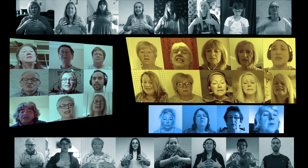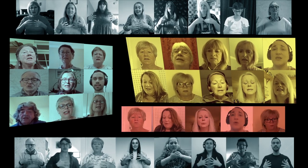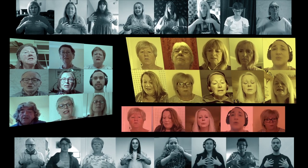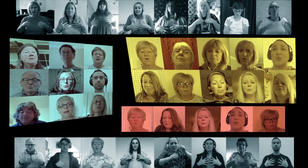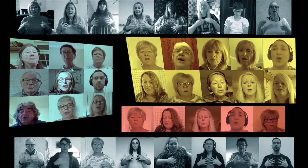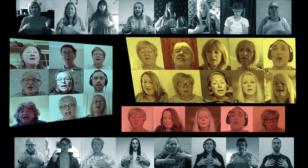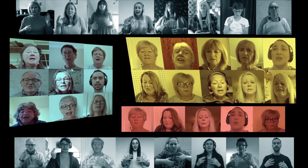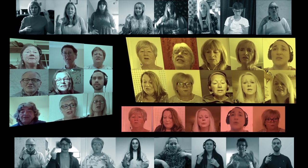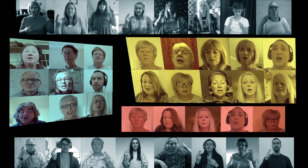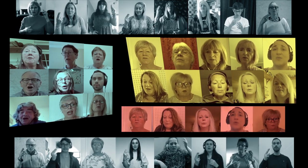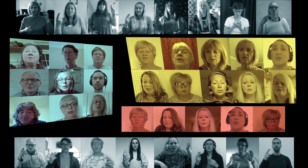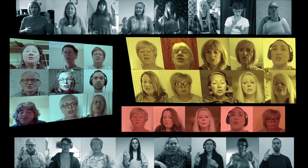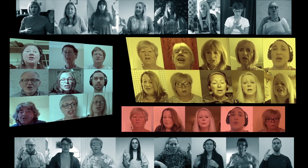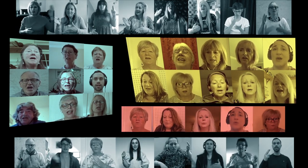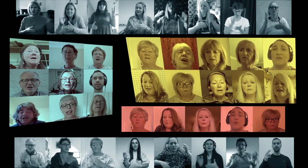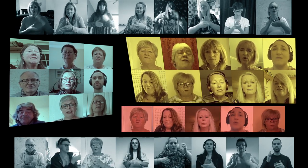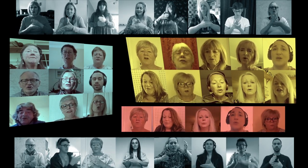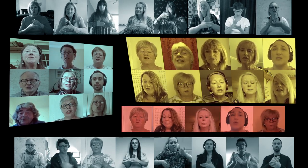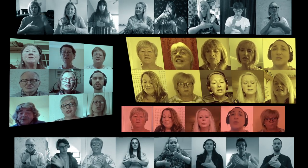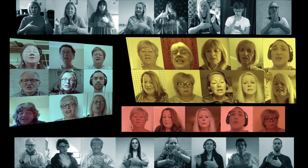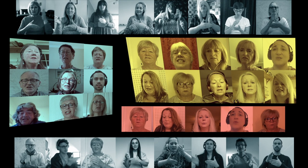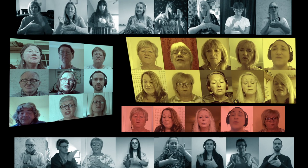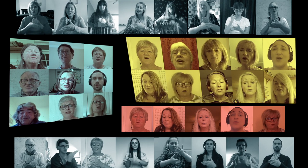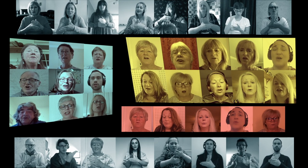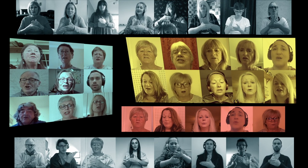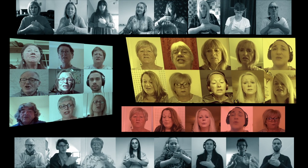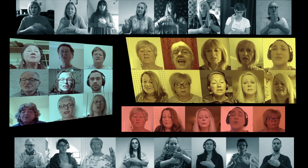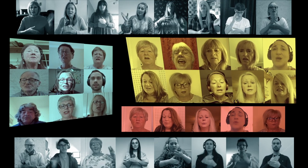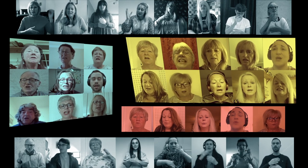Deep breath, double check, first things first